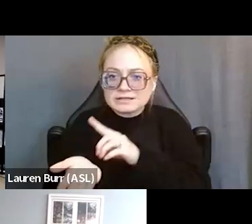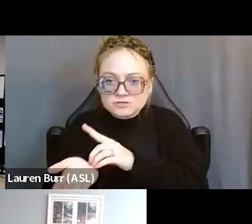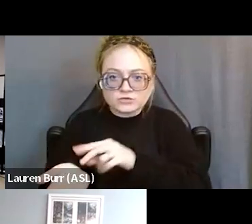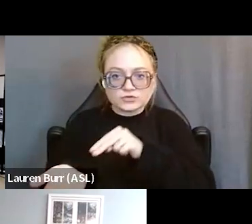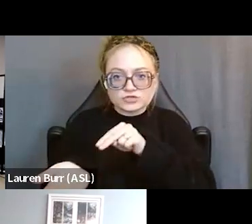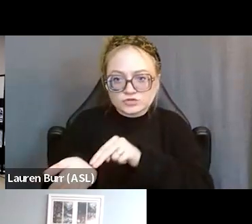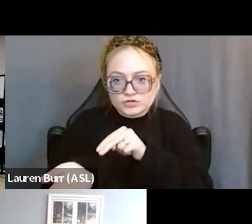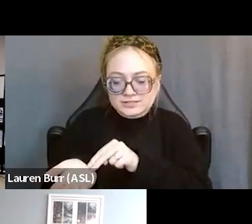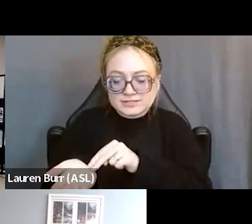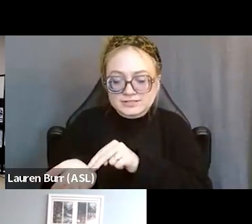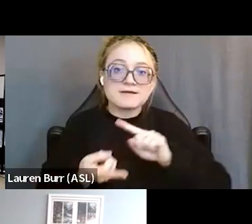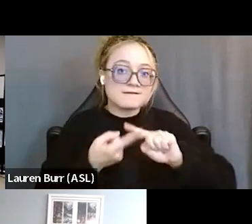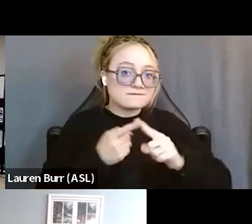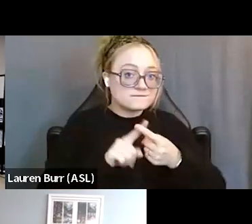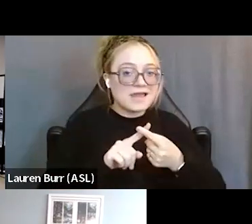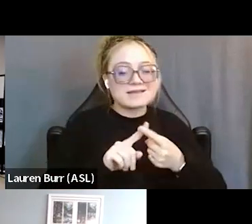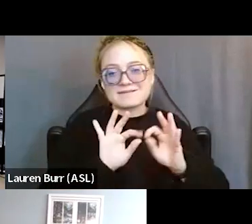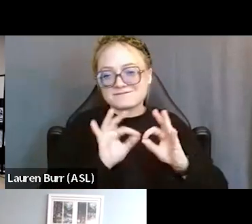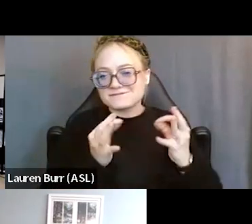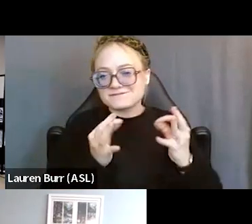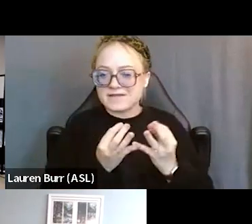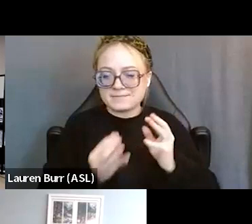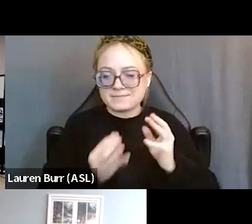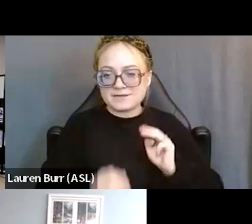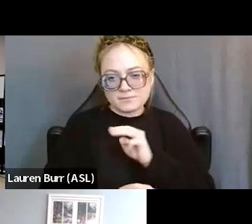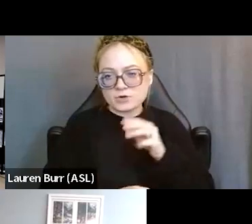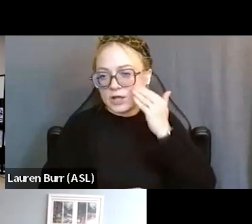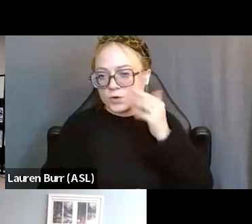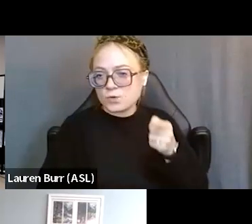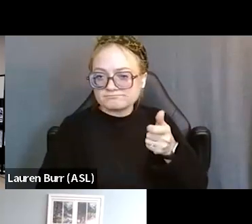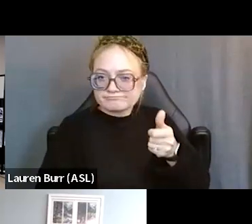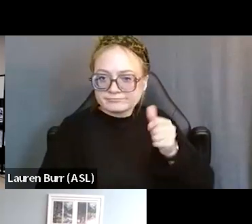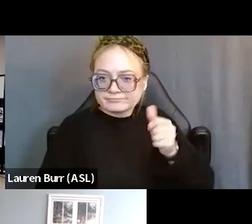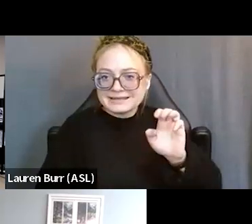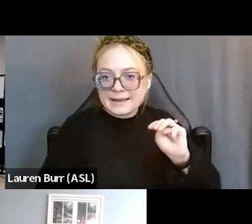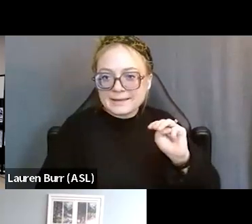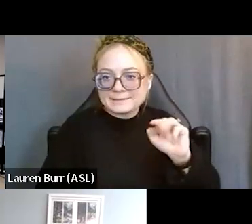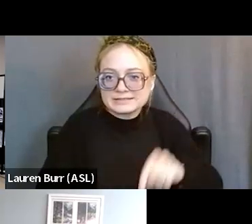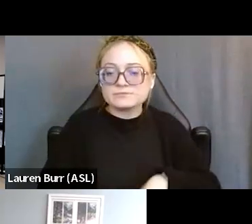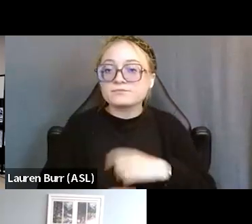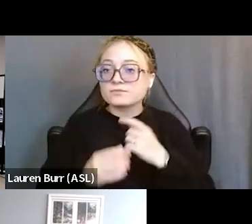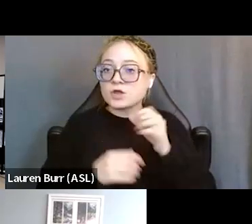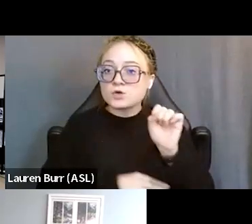friends of my families are EMTs, got on support groups on social media and talked to different